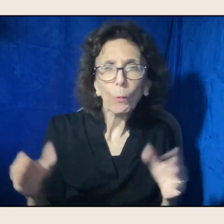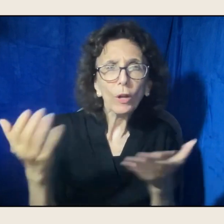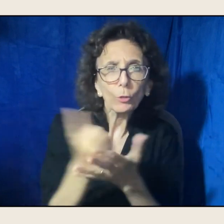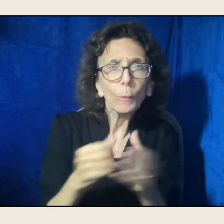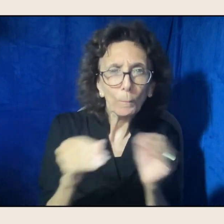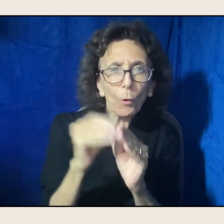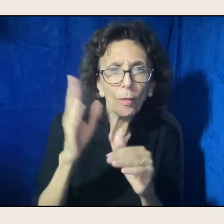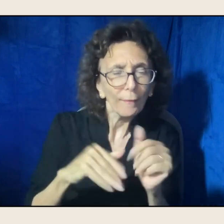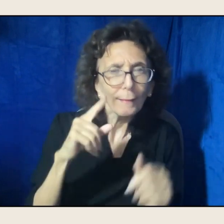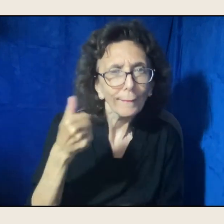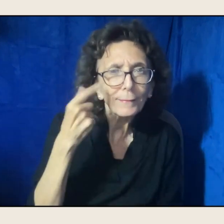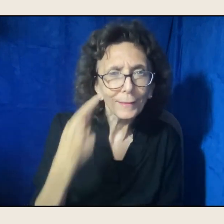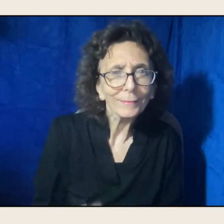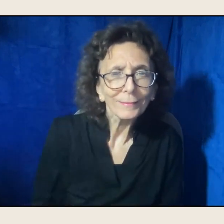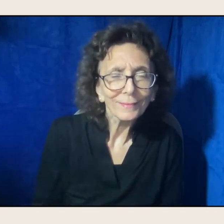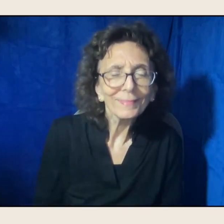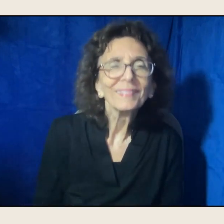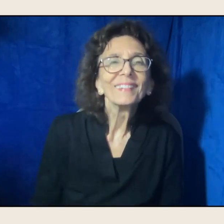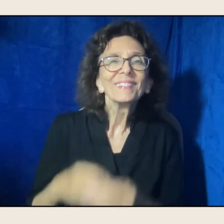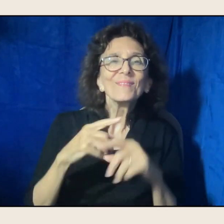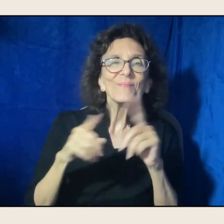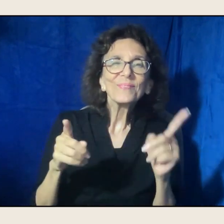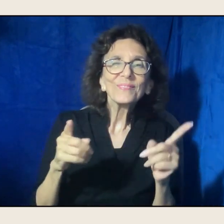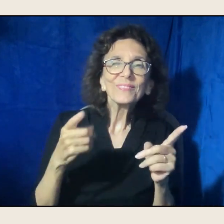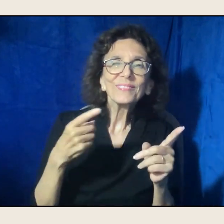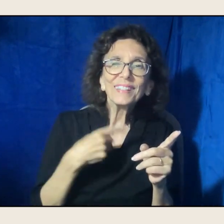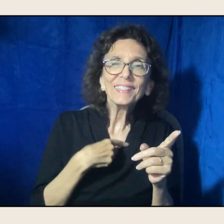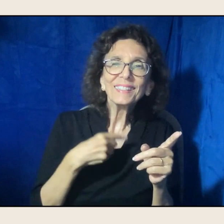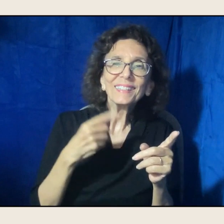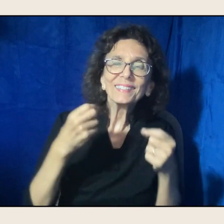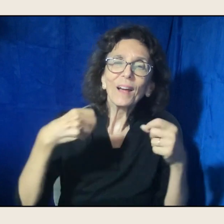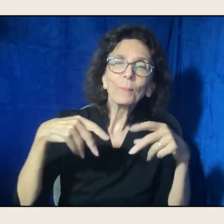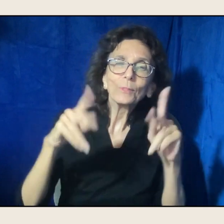It's just that kind of opportunity to allow abstractions